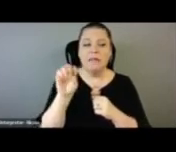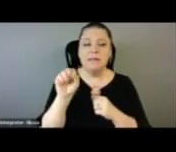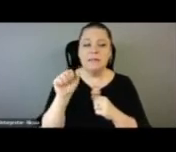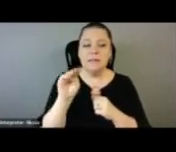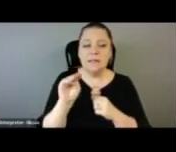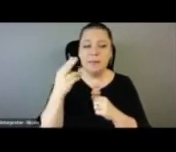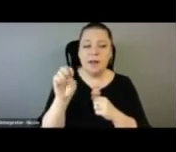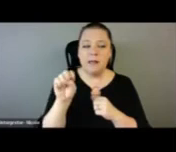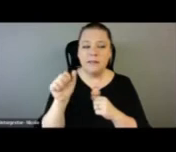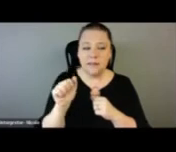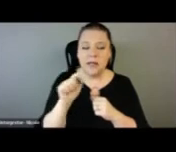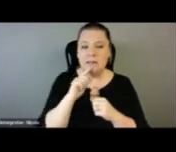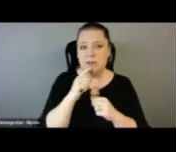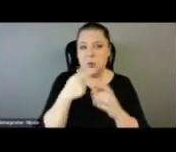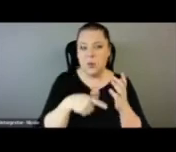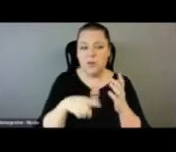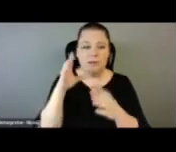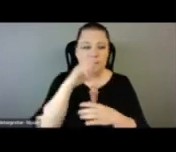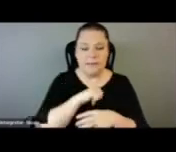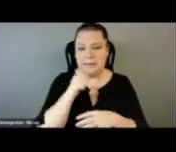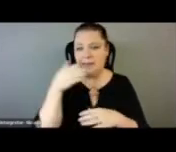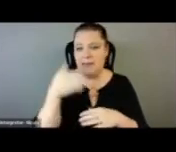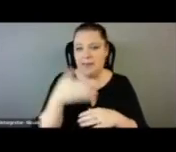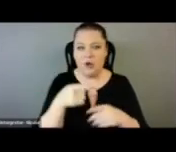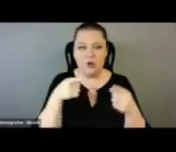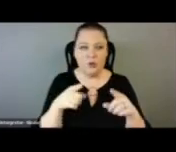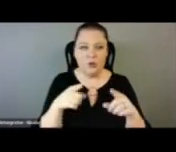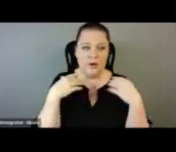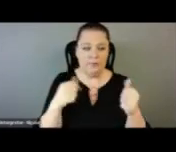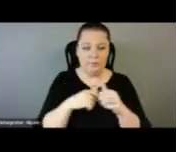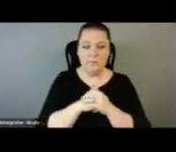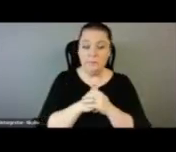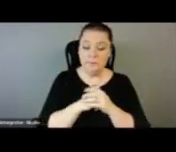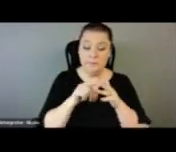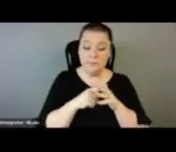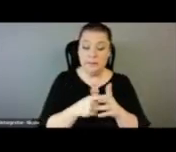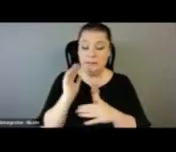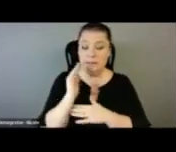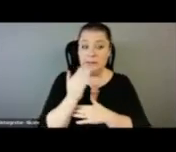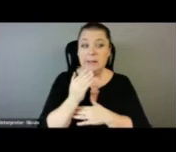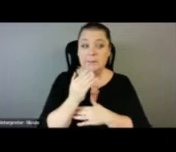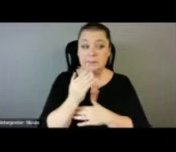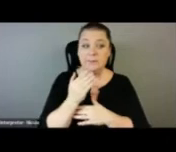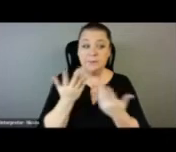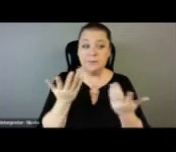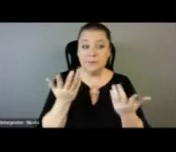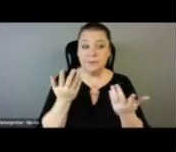your daily recovery or wellness journey. And so on the front end, it would appear that purpose was identified as being